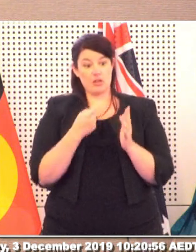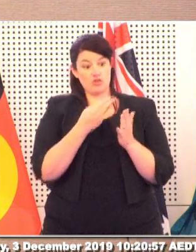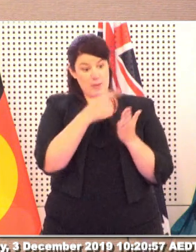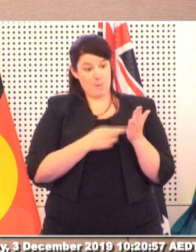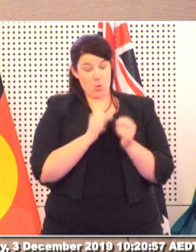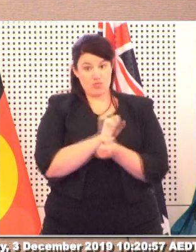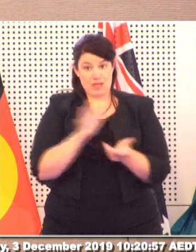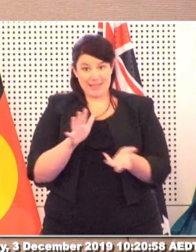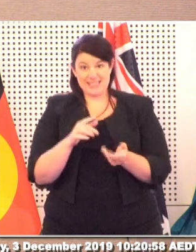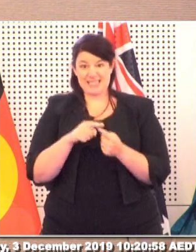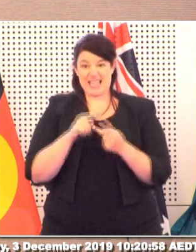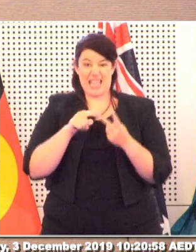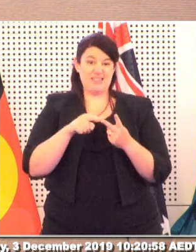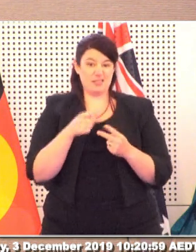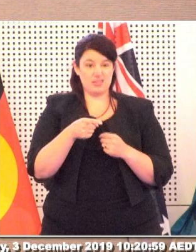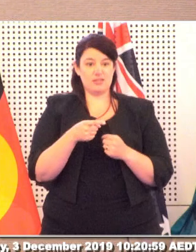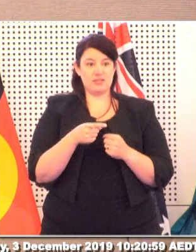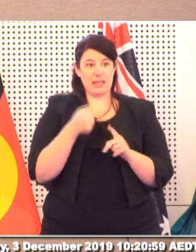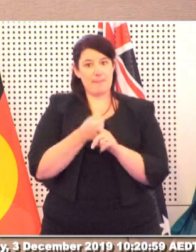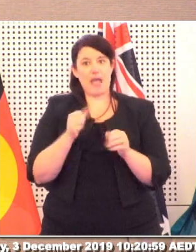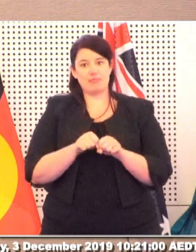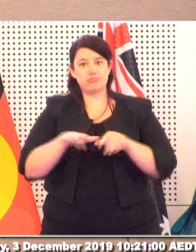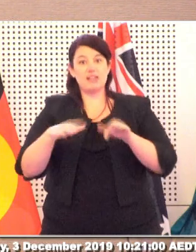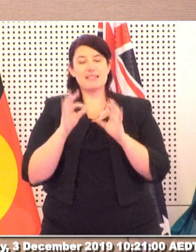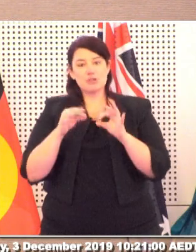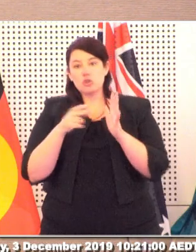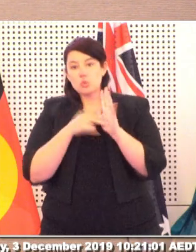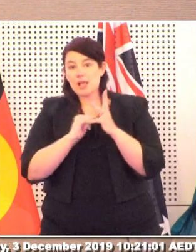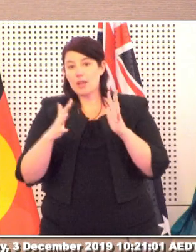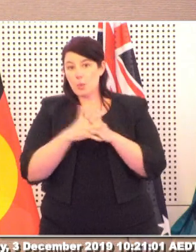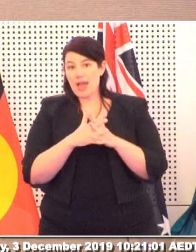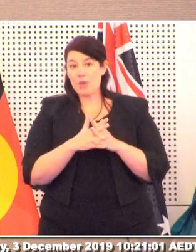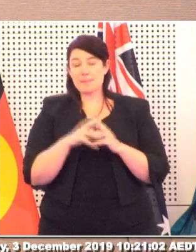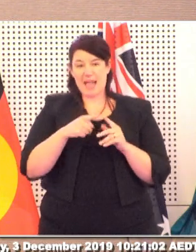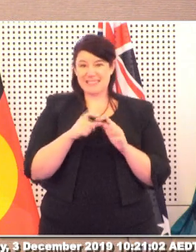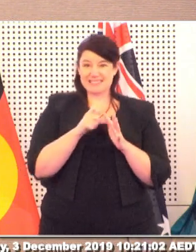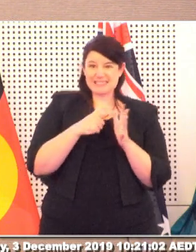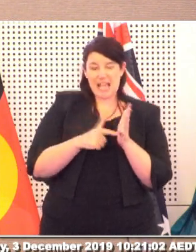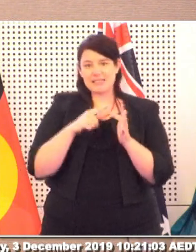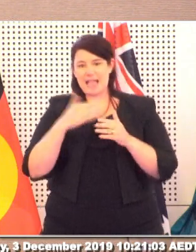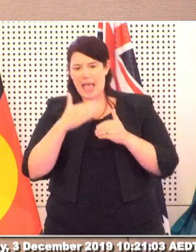but I can’t tell you off the top of my head the exact timeline in that period. Right. Thank you.